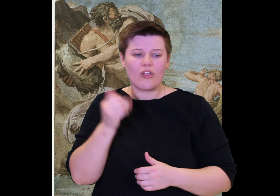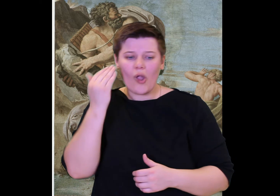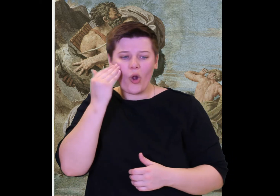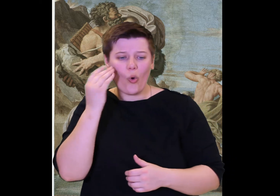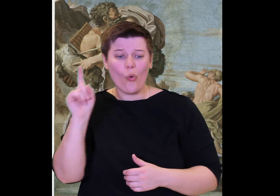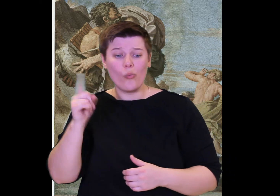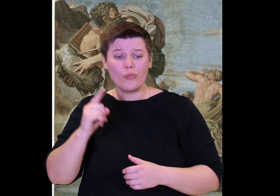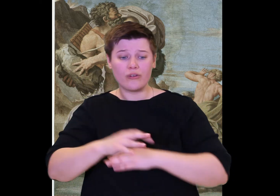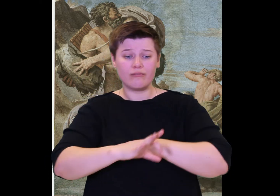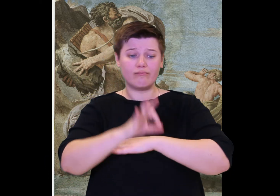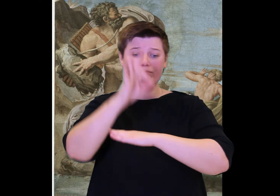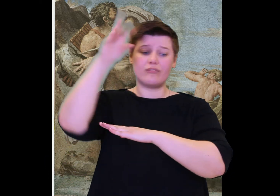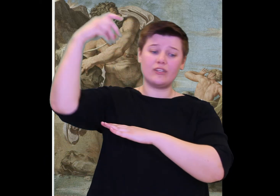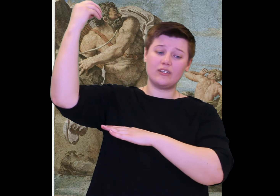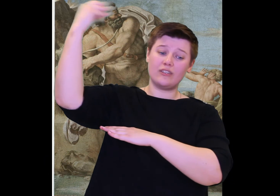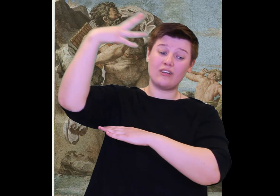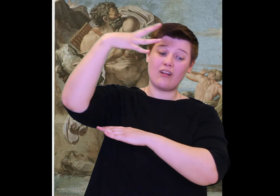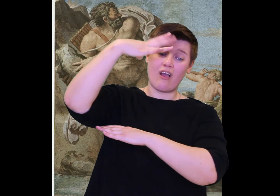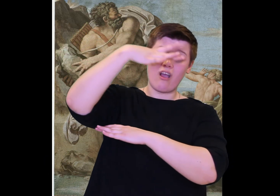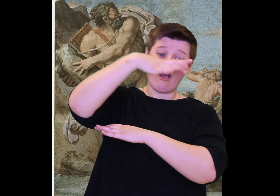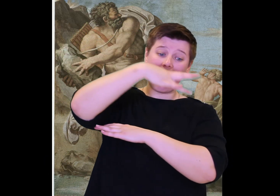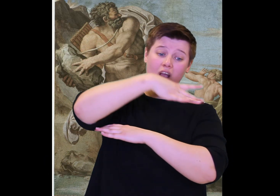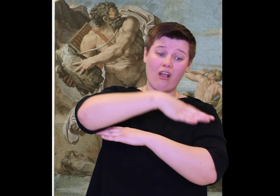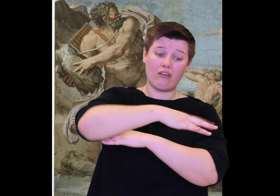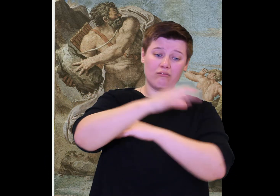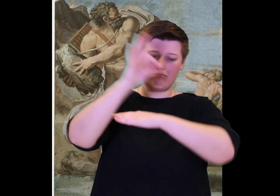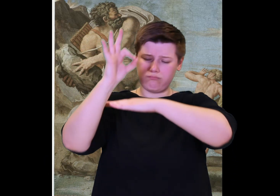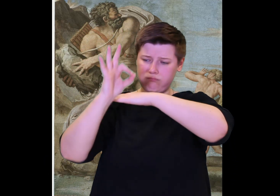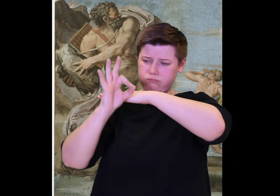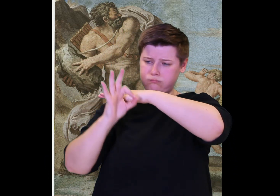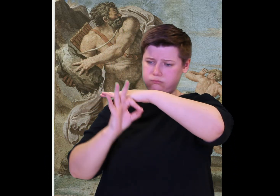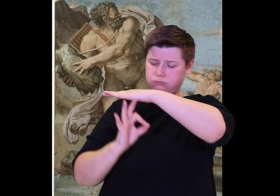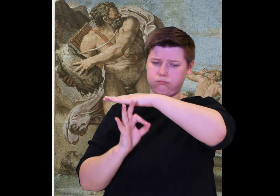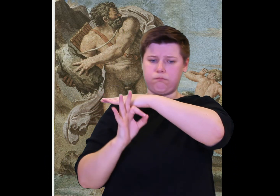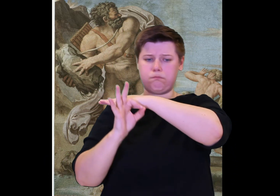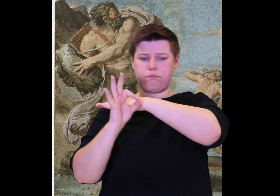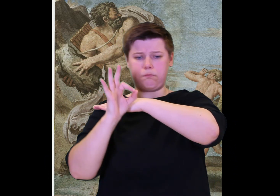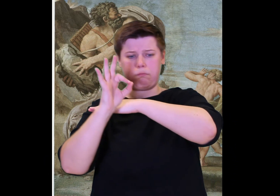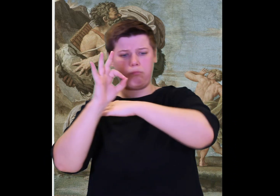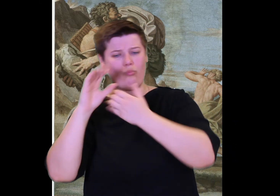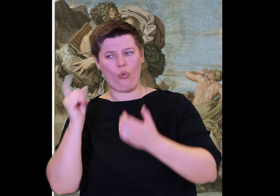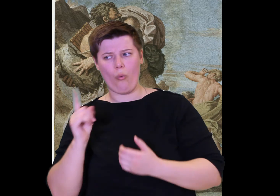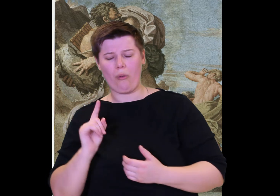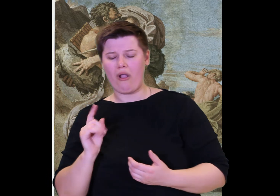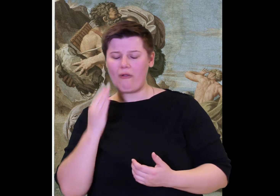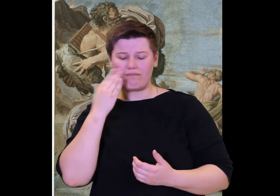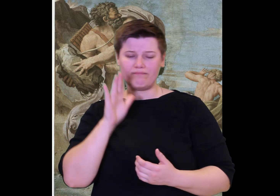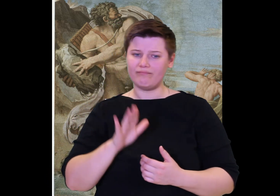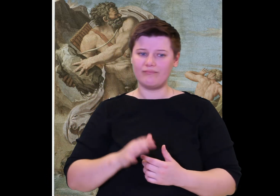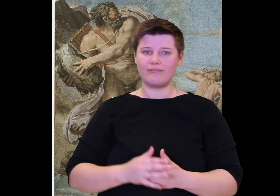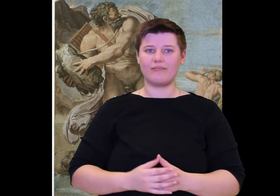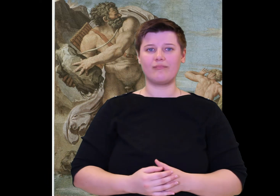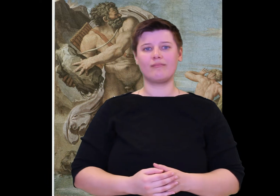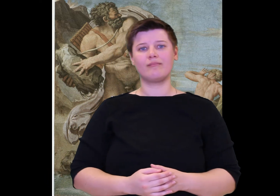the beach and ship and feed my men, and then set out to scout. I went down to my